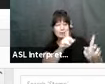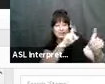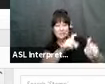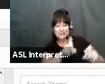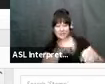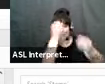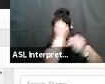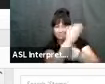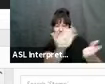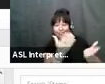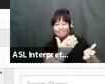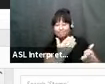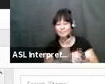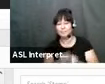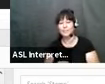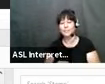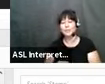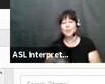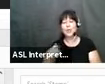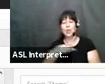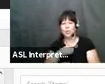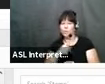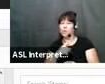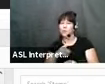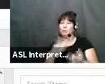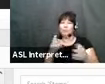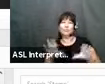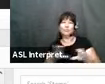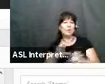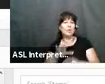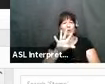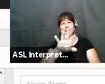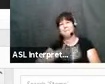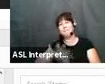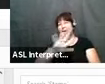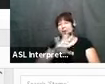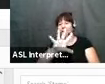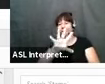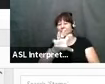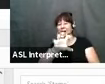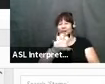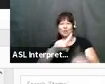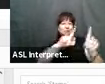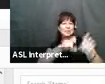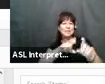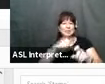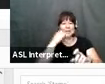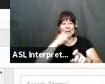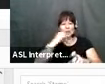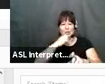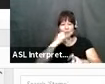And it currently the lab is performing about 500 tests per day.. So we also have 2 OptumServe sites rather than just one.